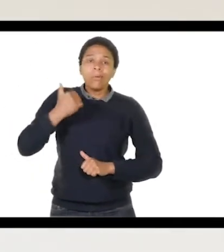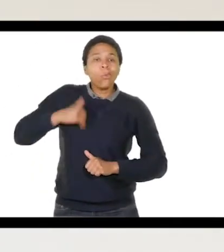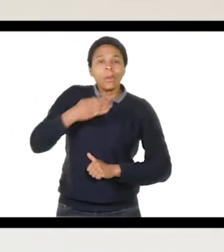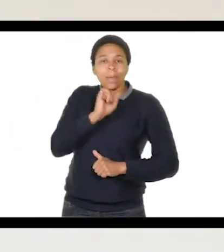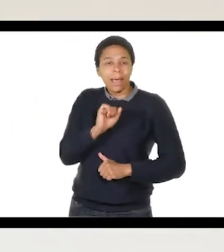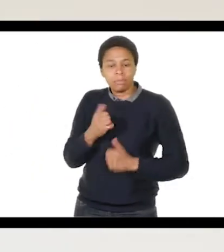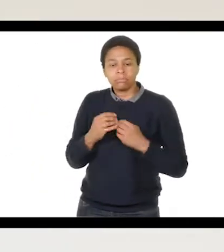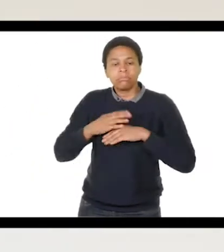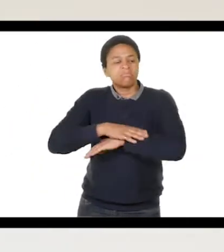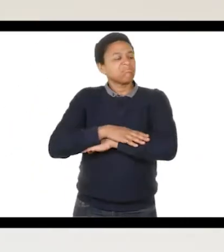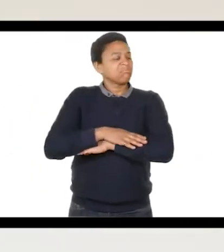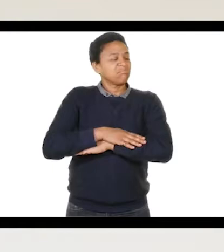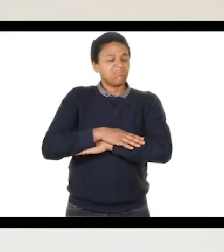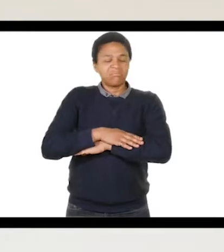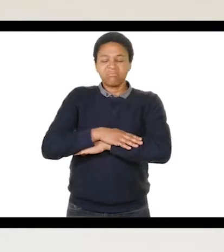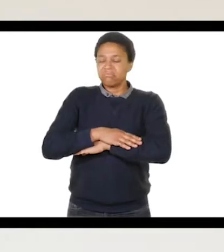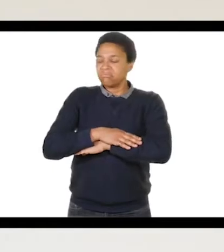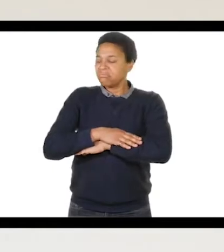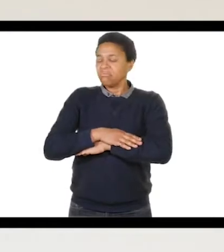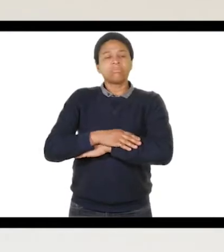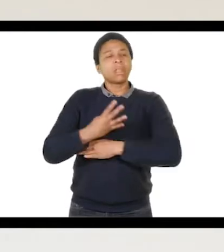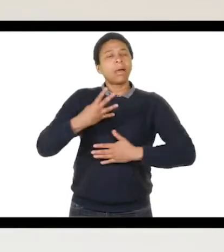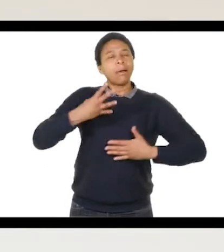Man, woman, man woman. 1981.